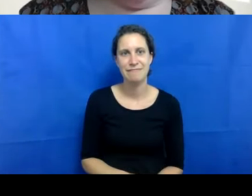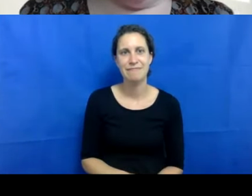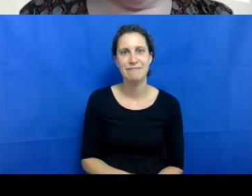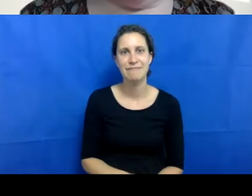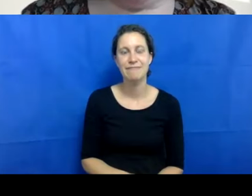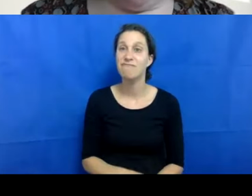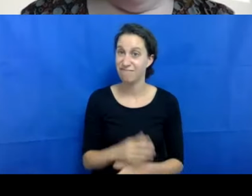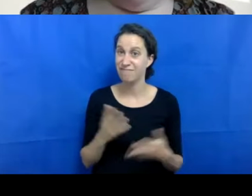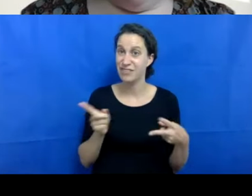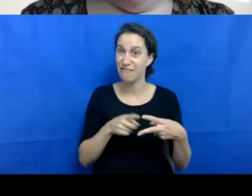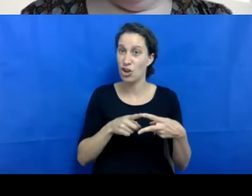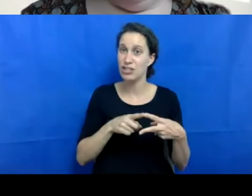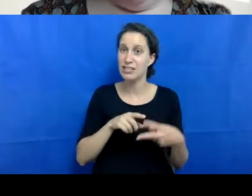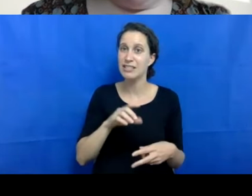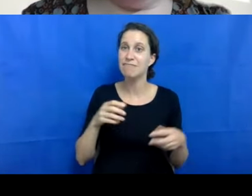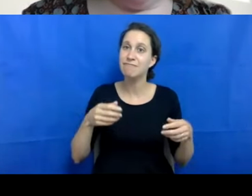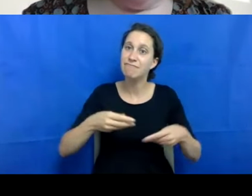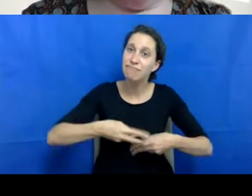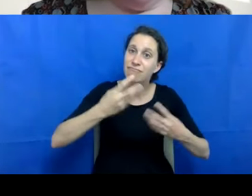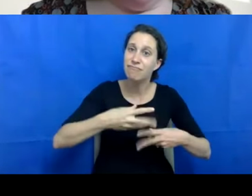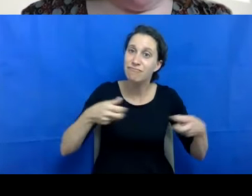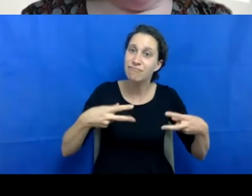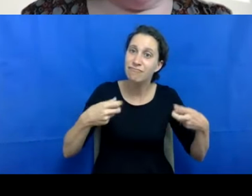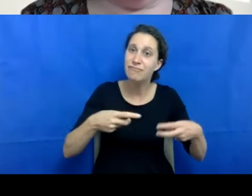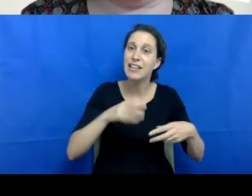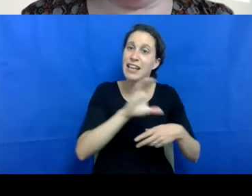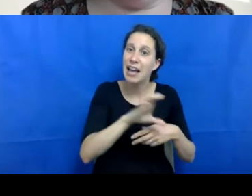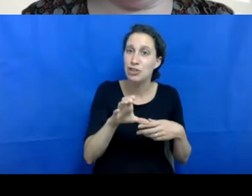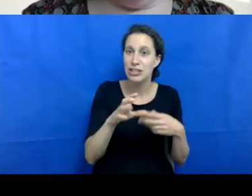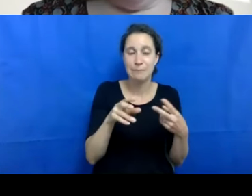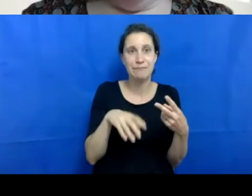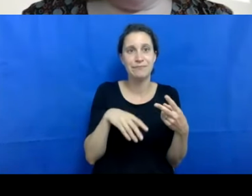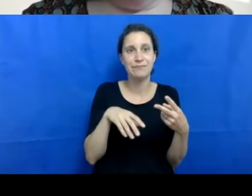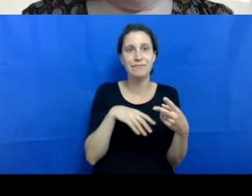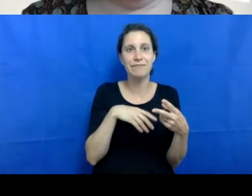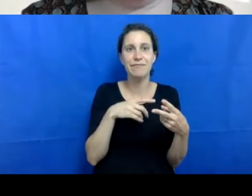We will start with captioning. There are generally two types of captioning. Open and closed.